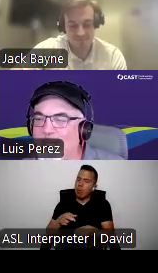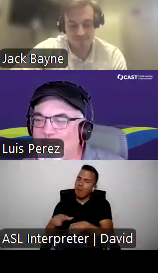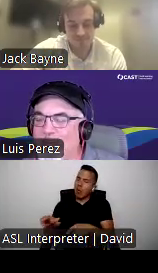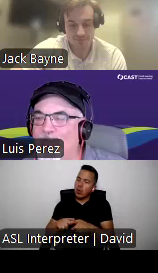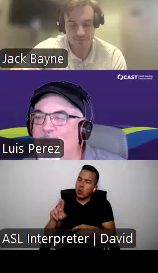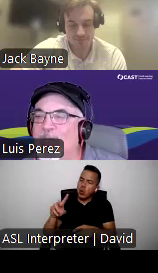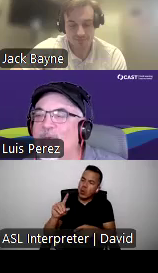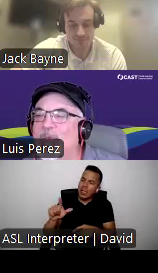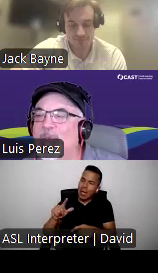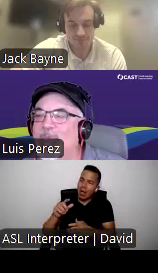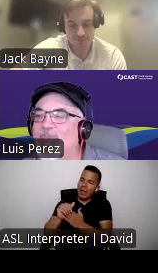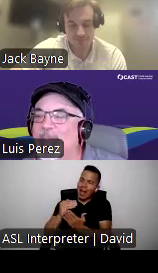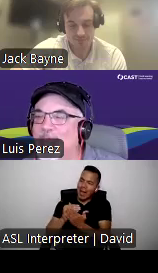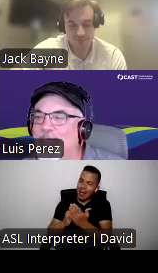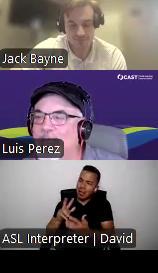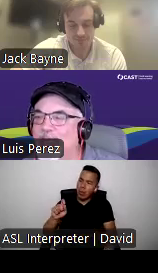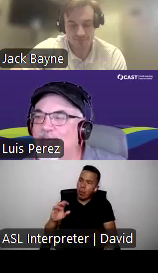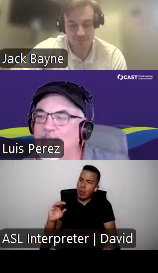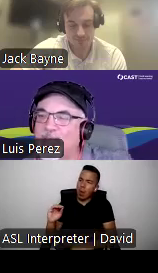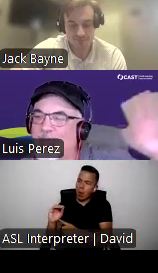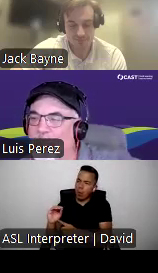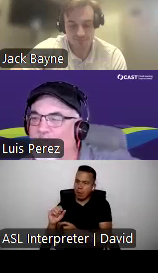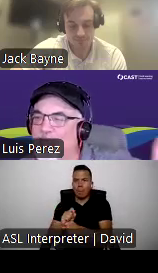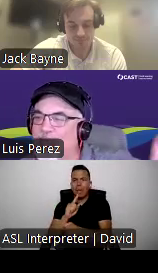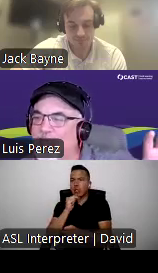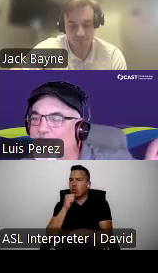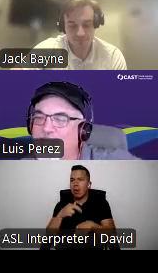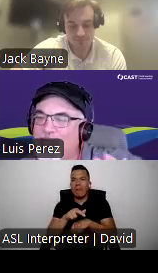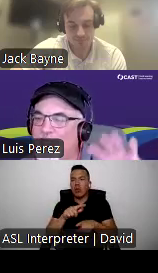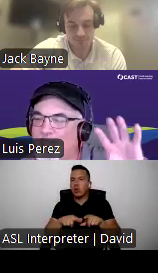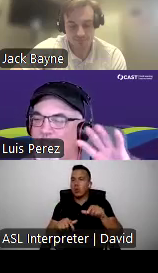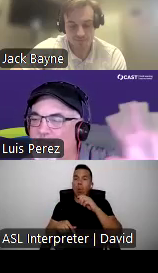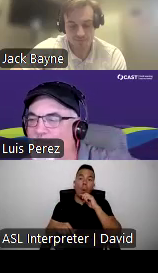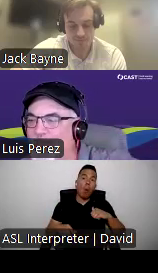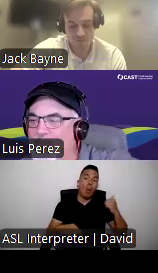Version 3.0," right? So it's not referring to some older version of either the accessibility